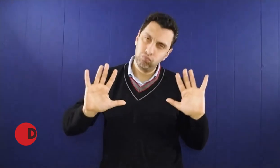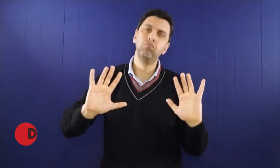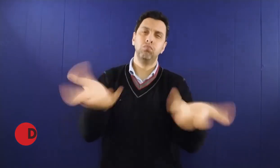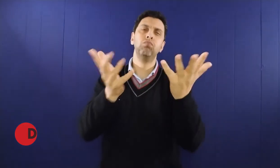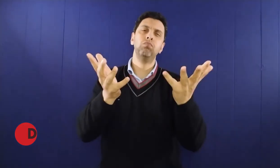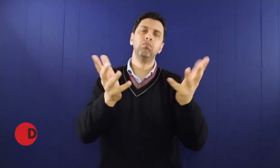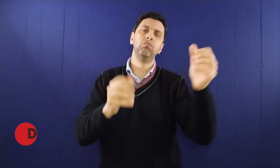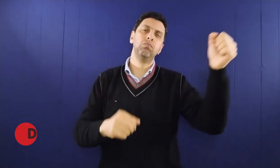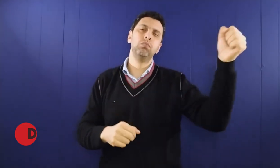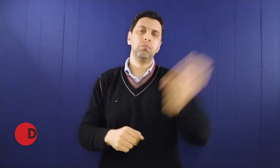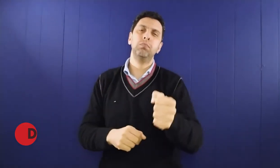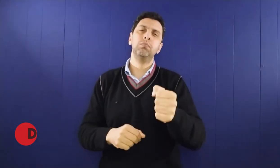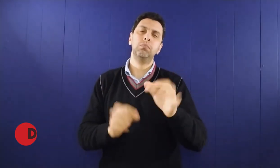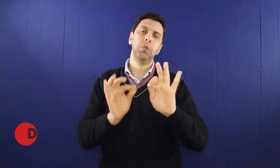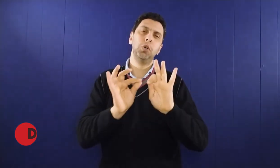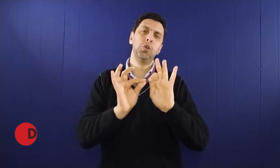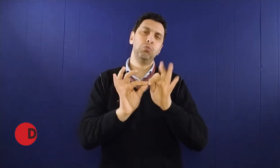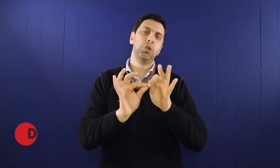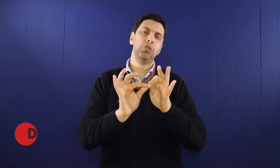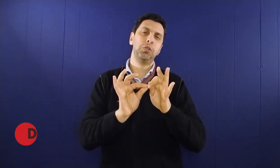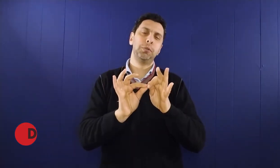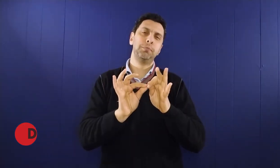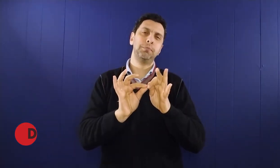an interpreter should be arranged.